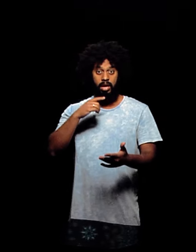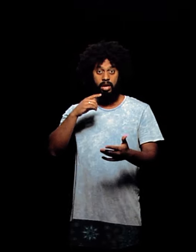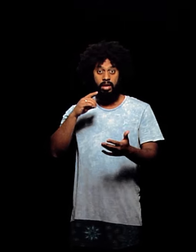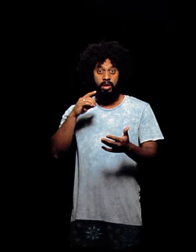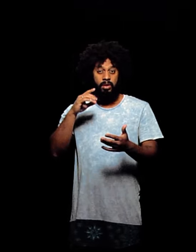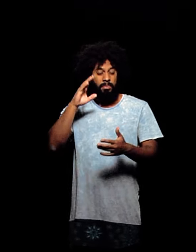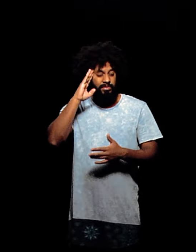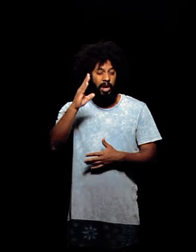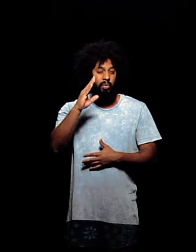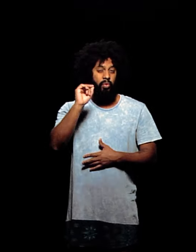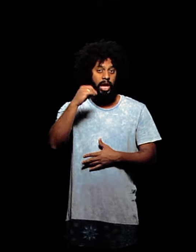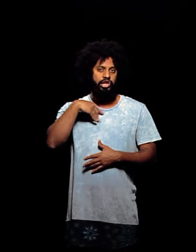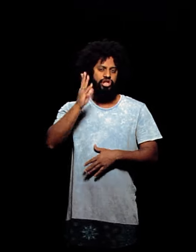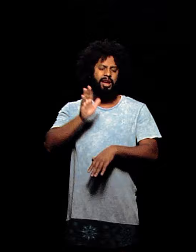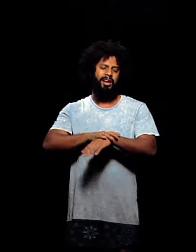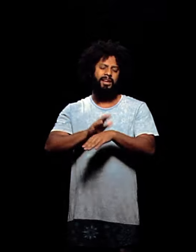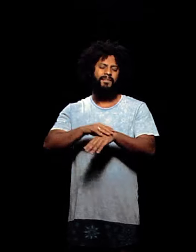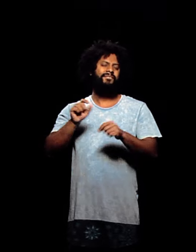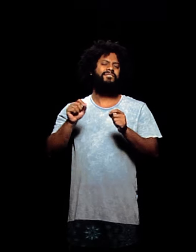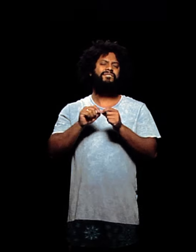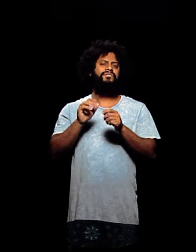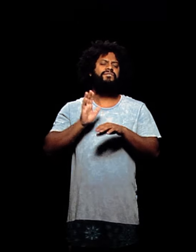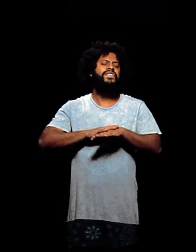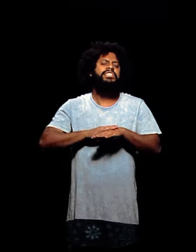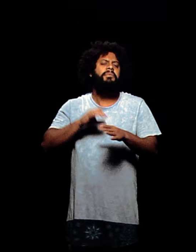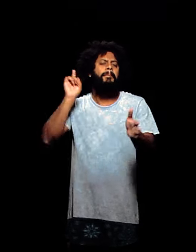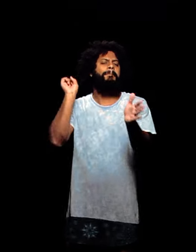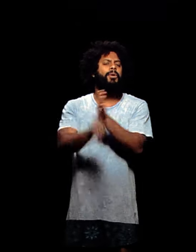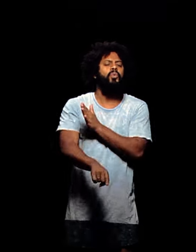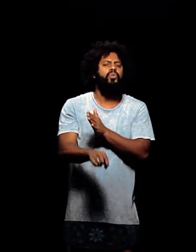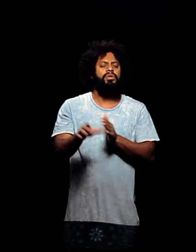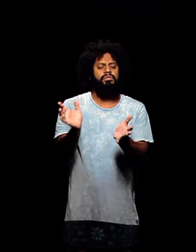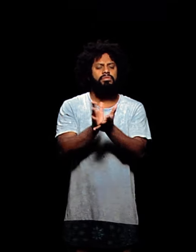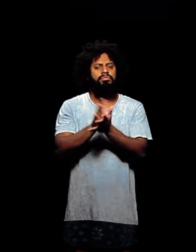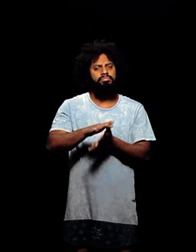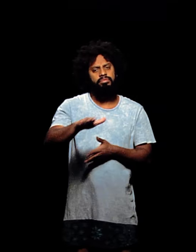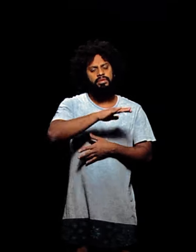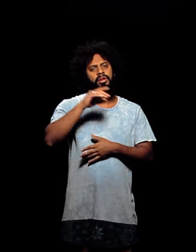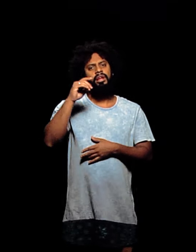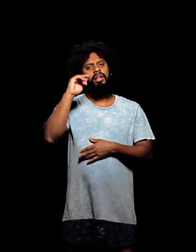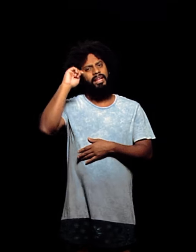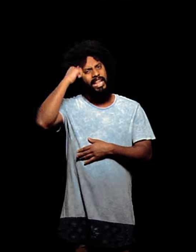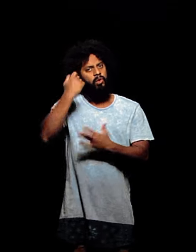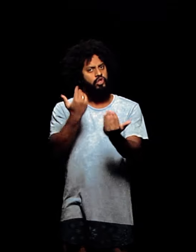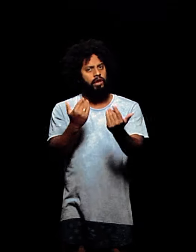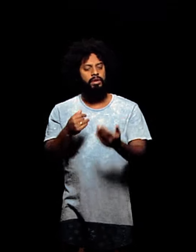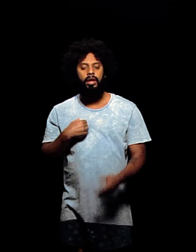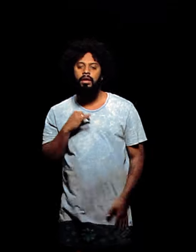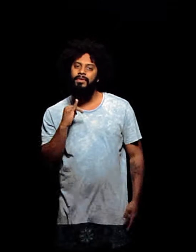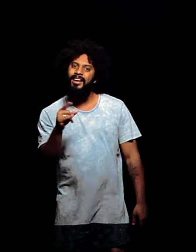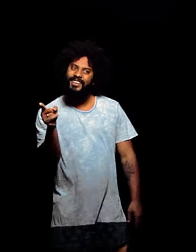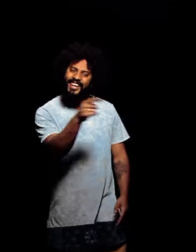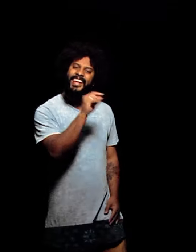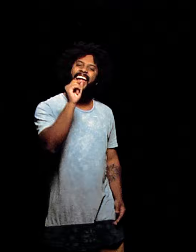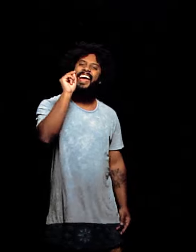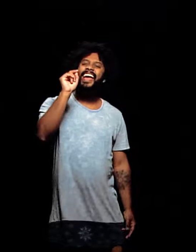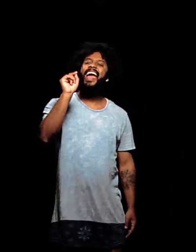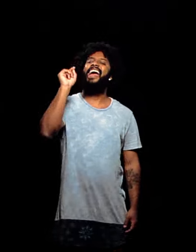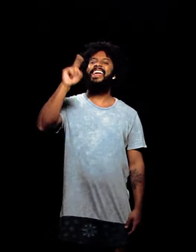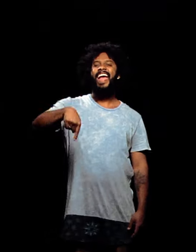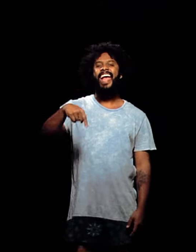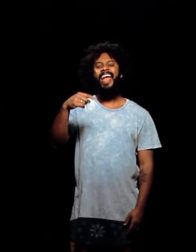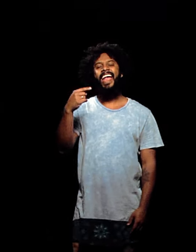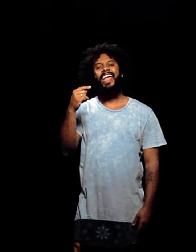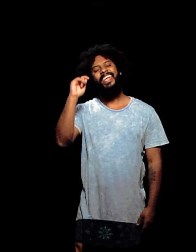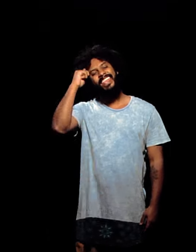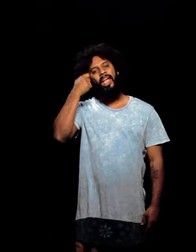Especially when I ask groups of black and deaf youth: who here is black?